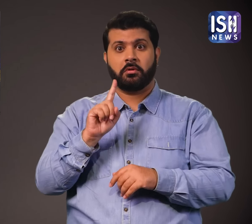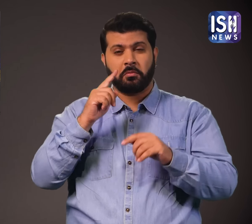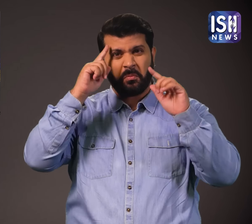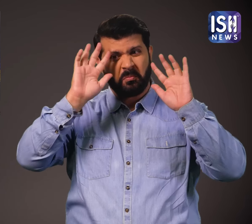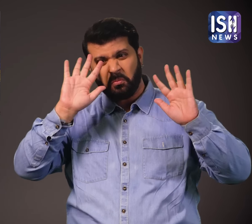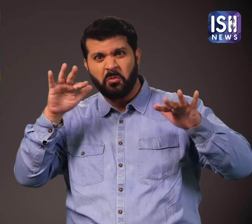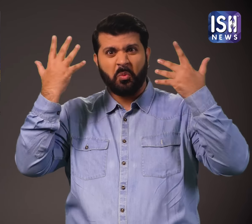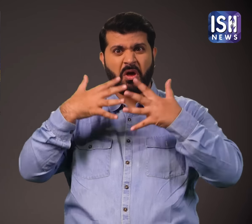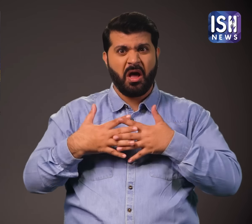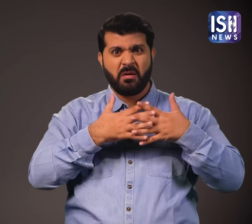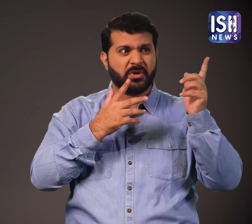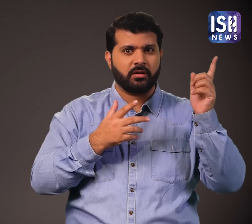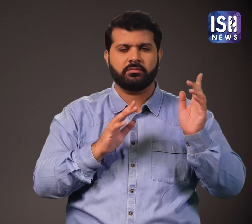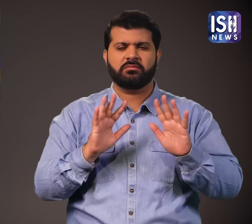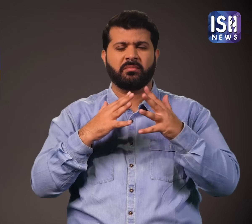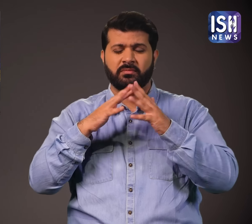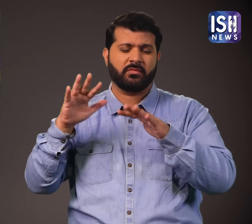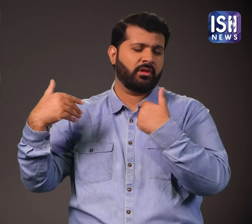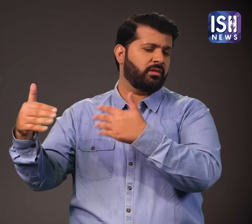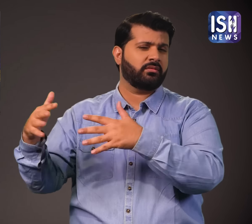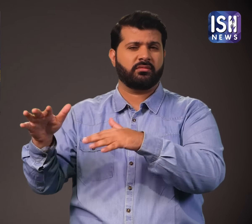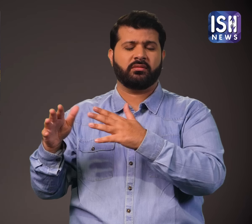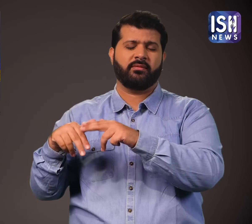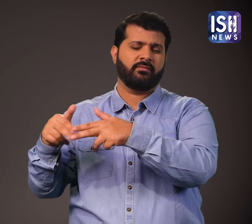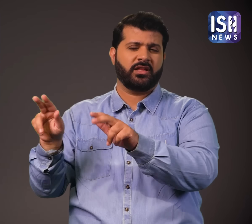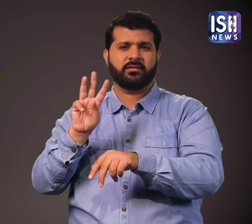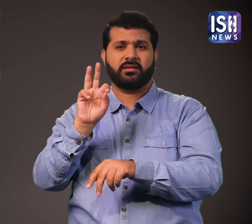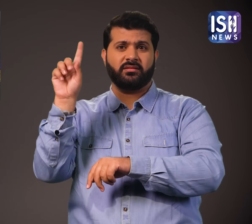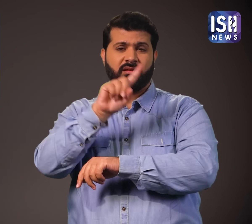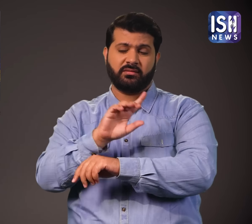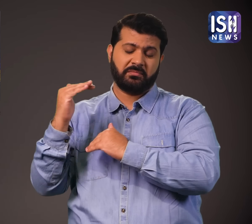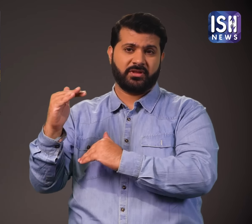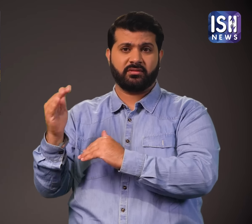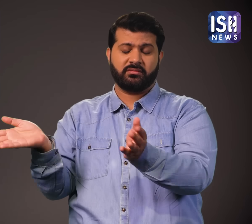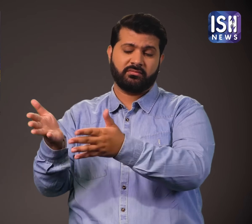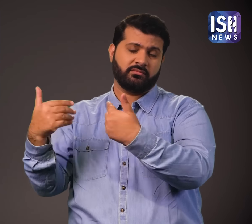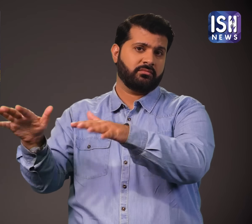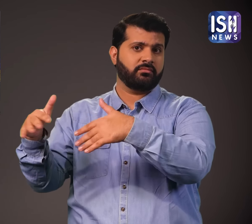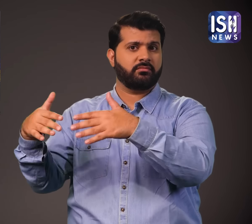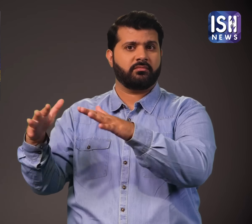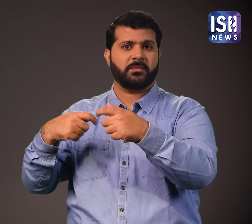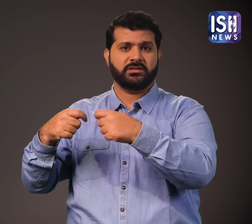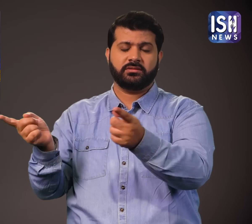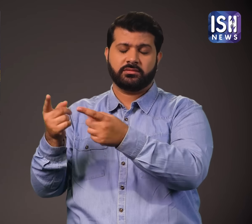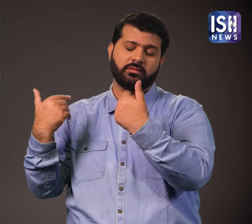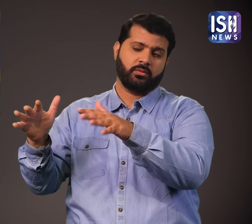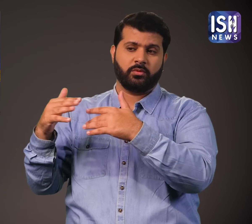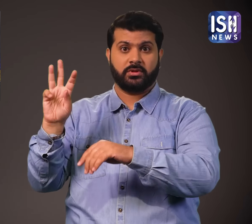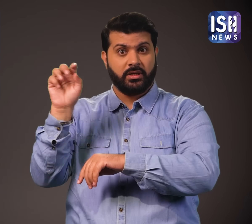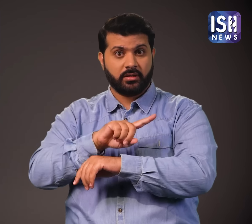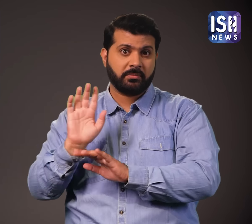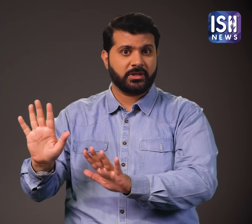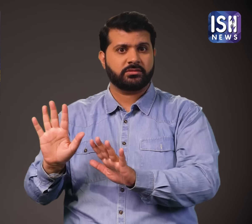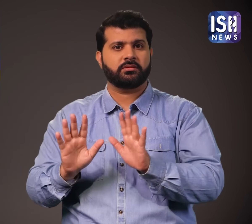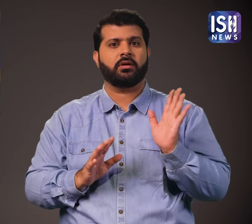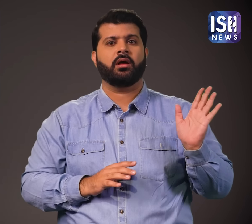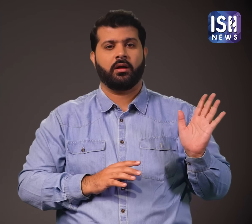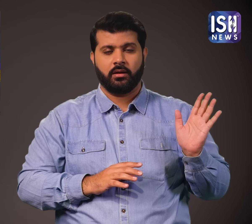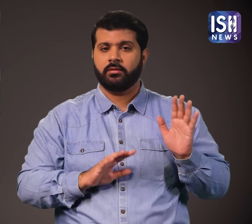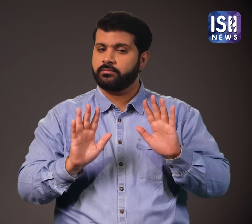The U.S. did not react harshly but has also allowed this by giving India a 30-day waiver to continue buying Russian oil.